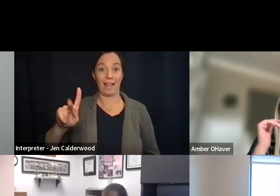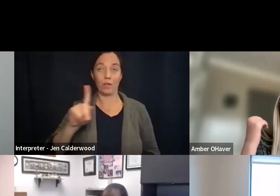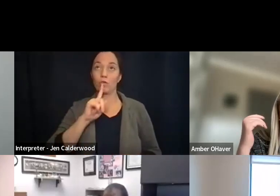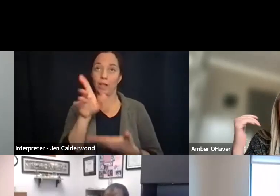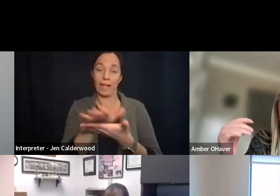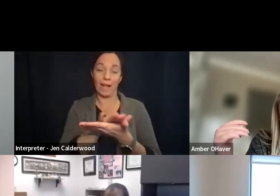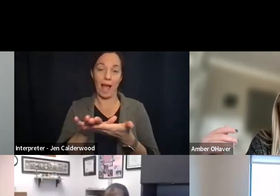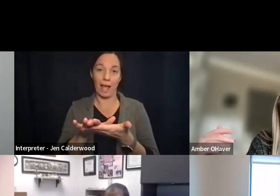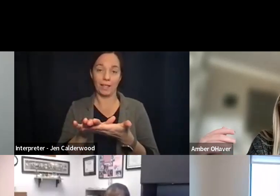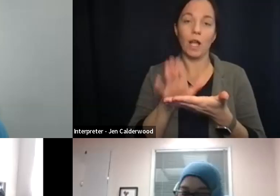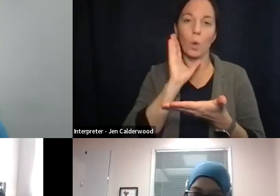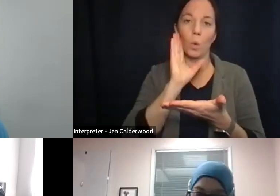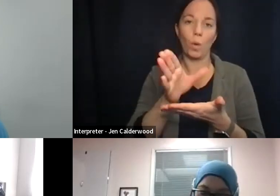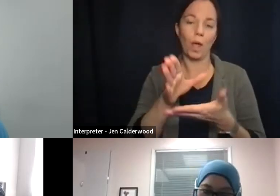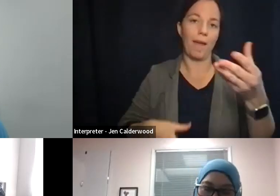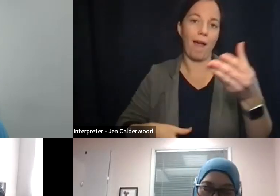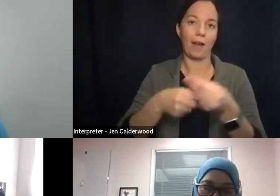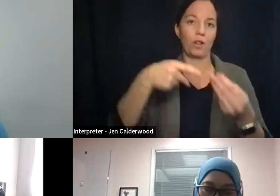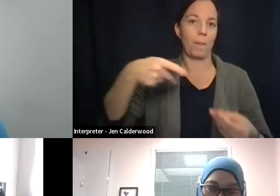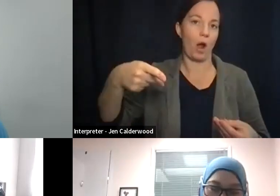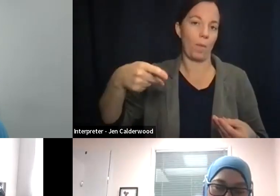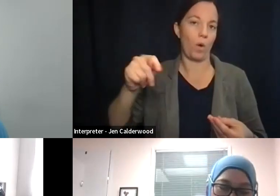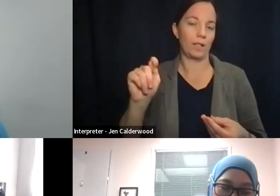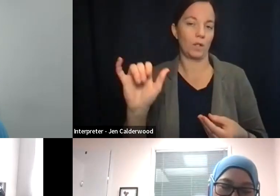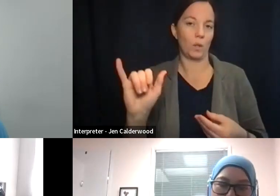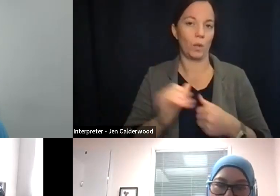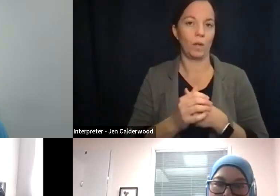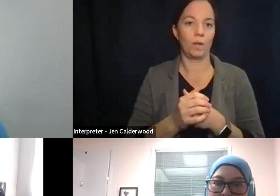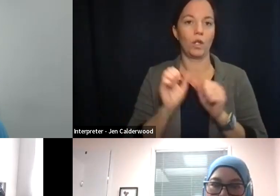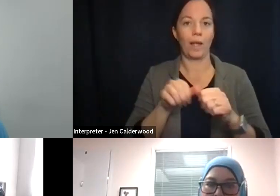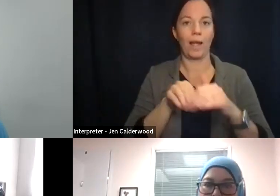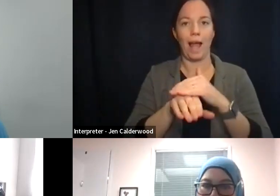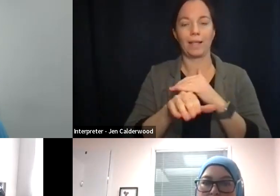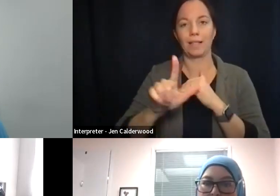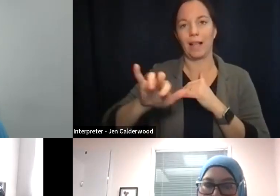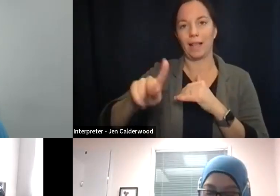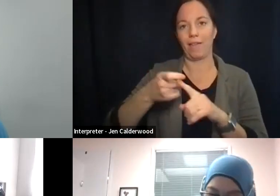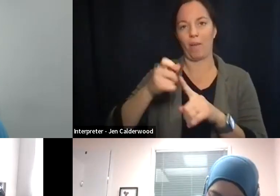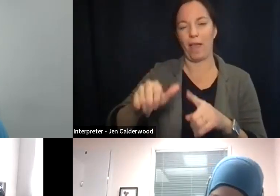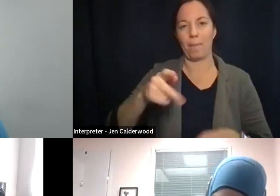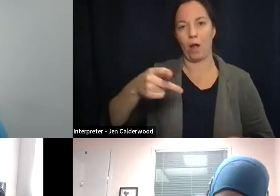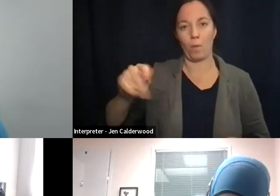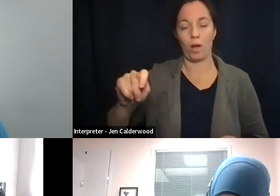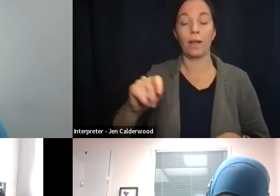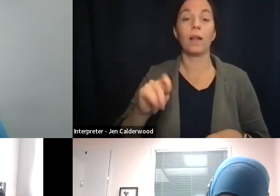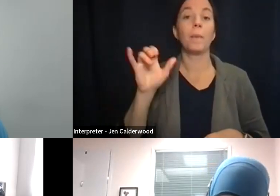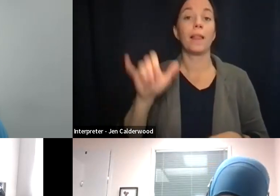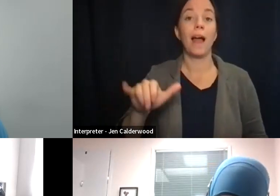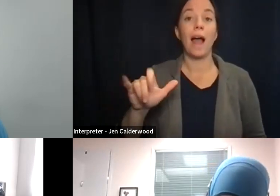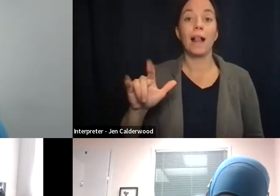Okay. Okay. Okay. Sorry. This is Amber. Yeah, that's okay. So this is the number. So what that link, what's really nice.